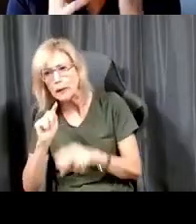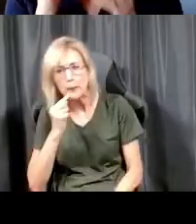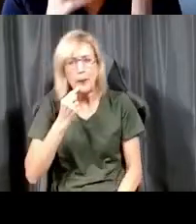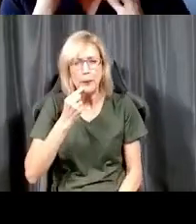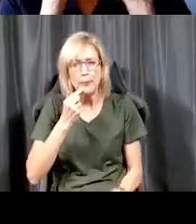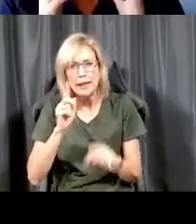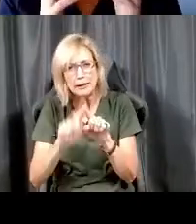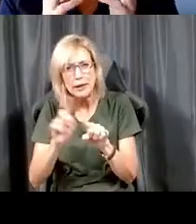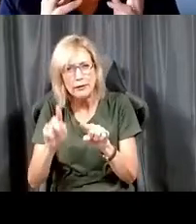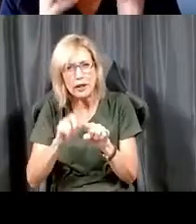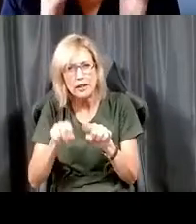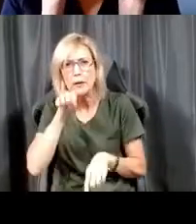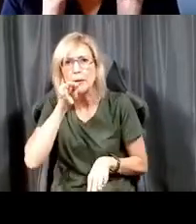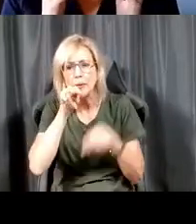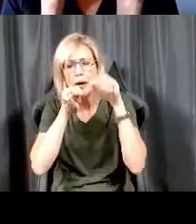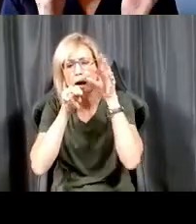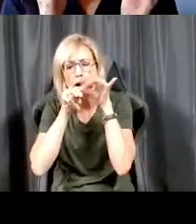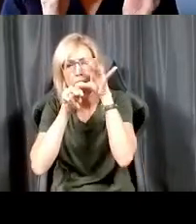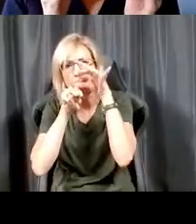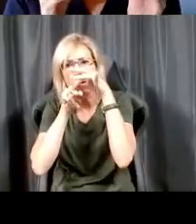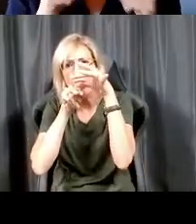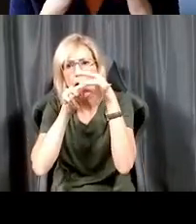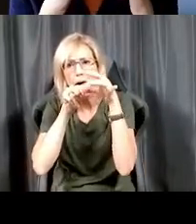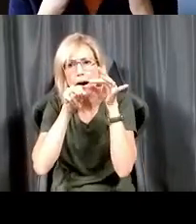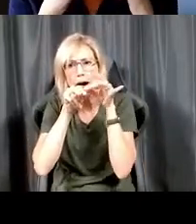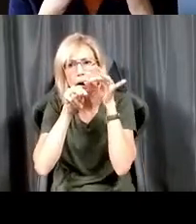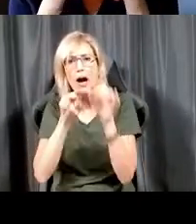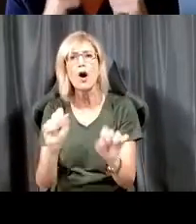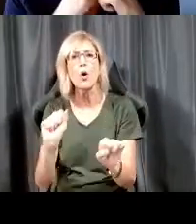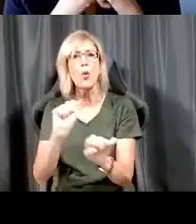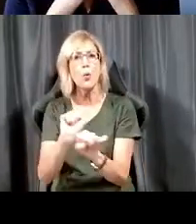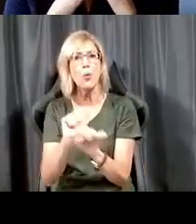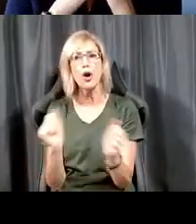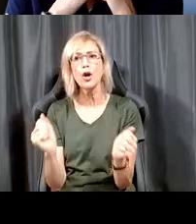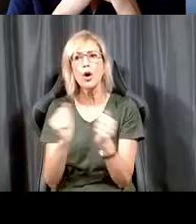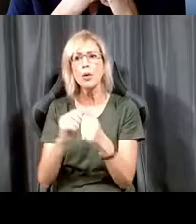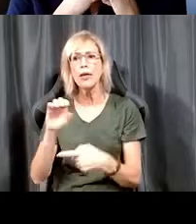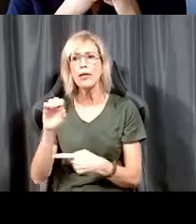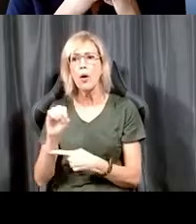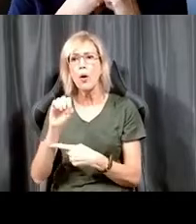chemical receptors that are on our tongue work alongside with our olfactory system.